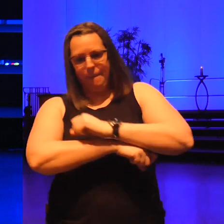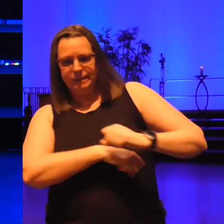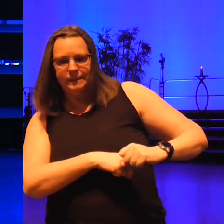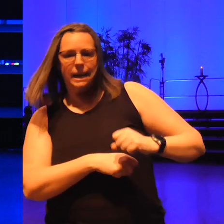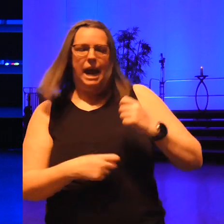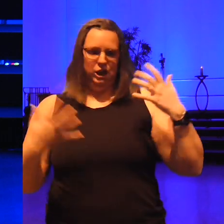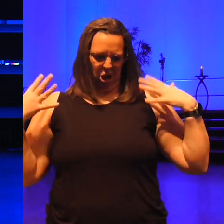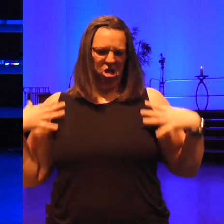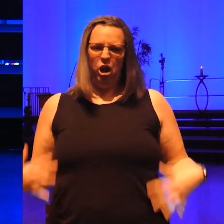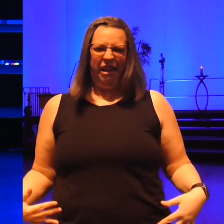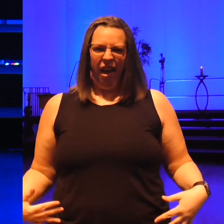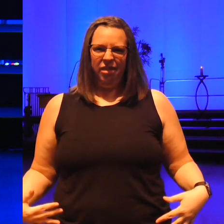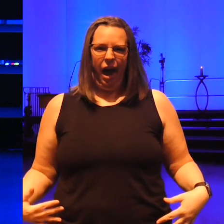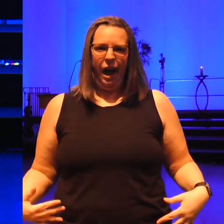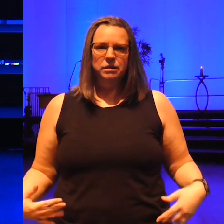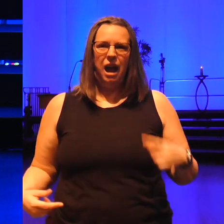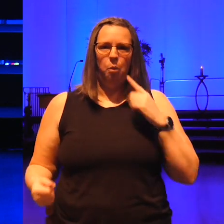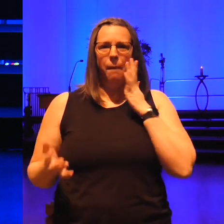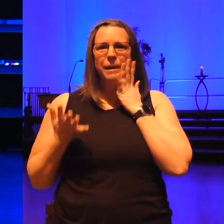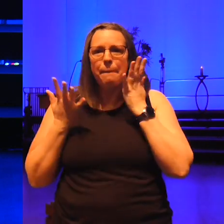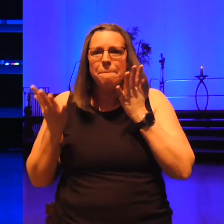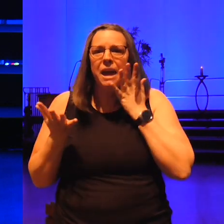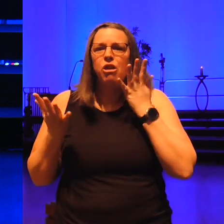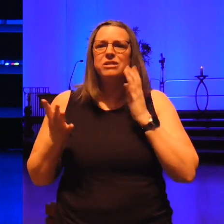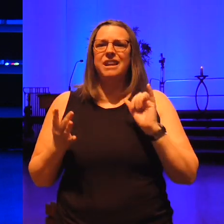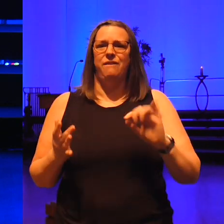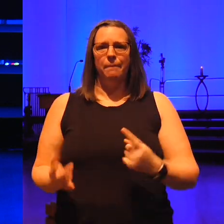and I'm going to be embarrassed if I'm the only one but do you ever have that